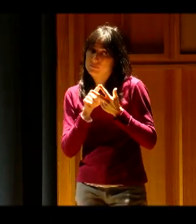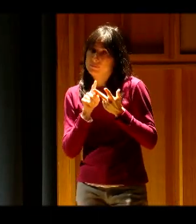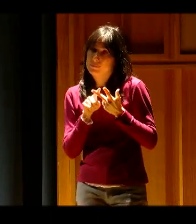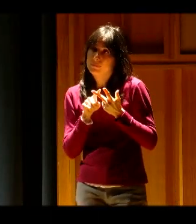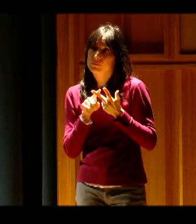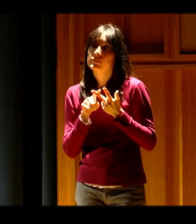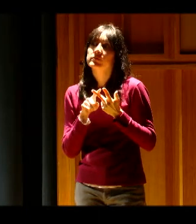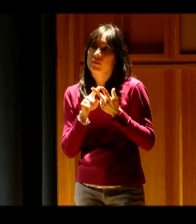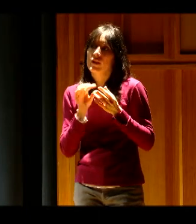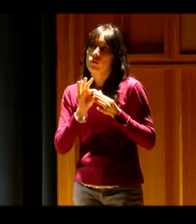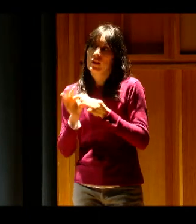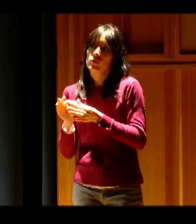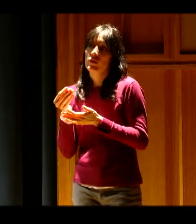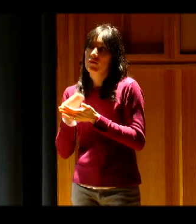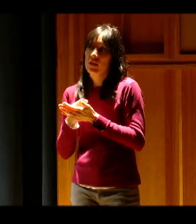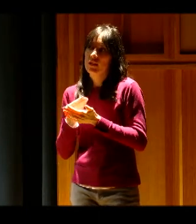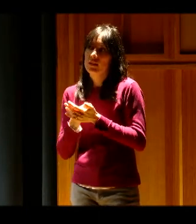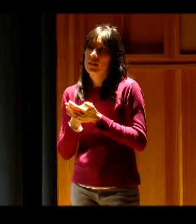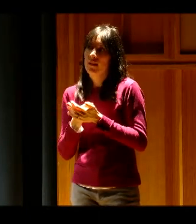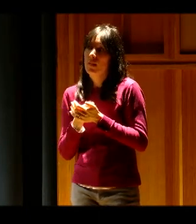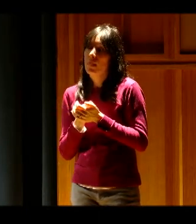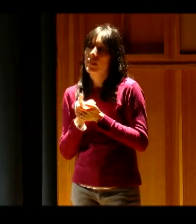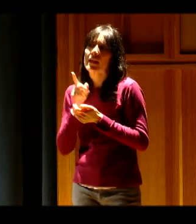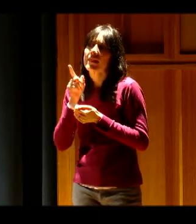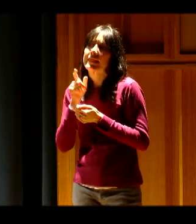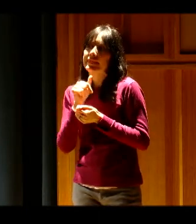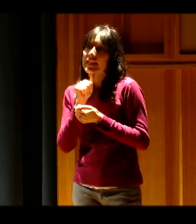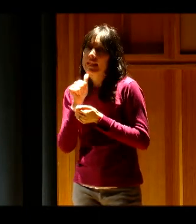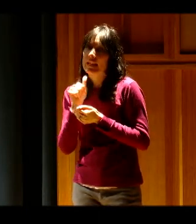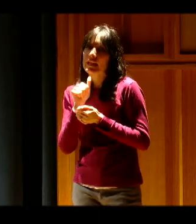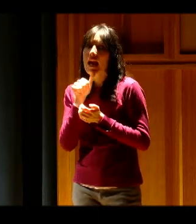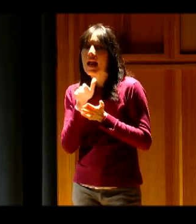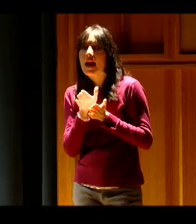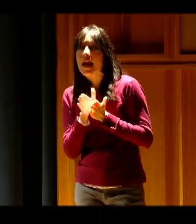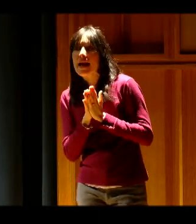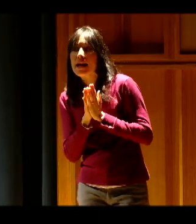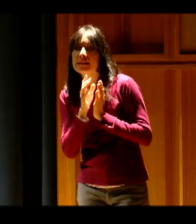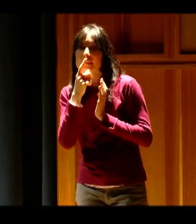It wasn't what they were asking people to do. It was what they were telling people to do.